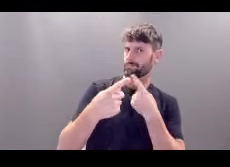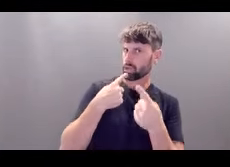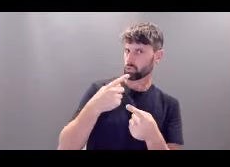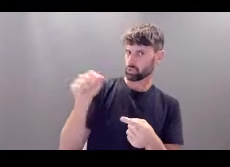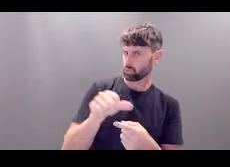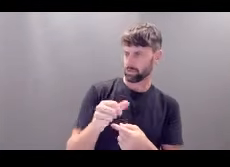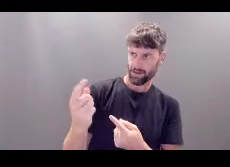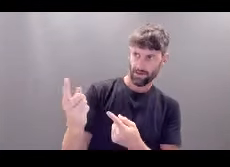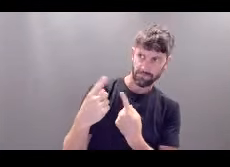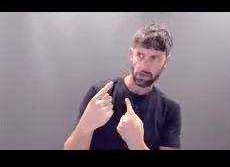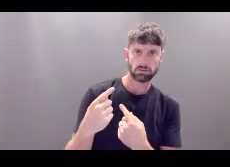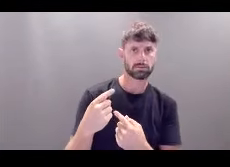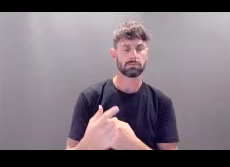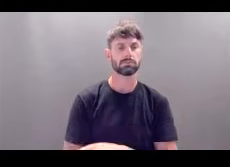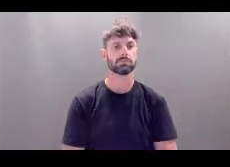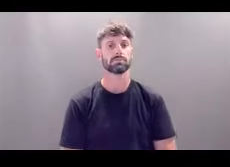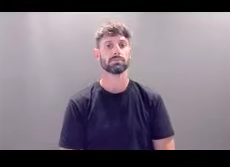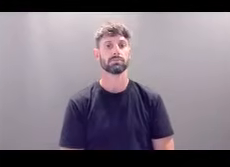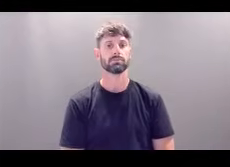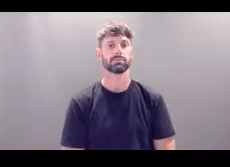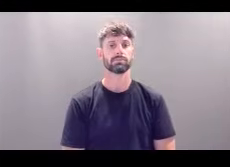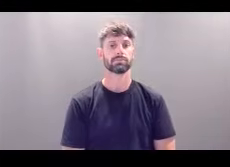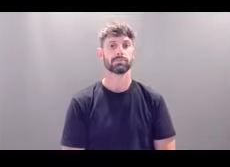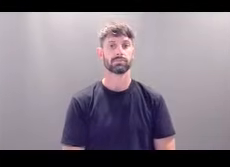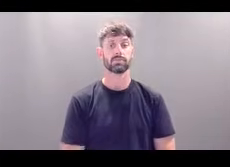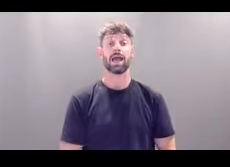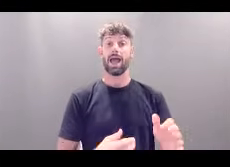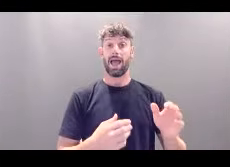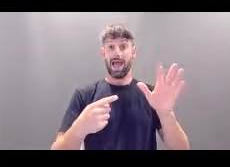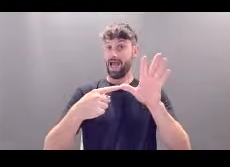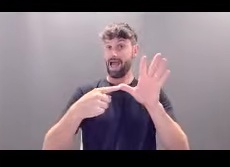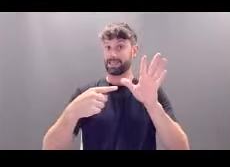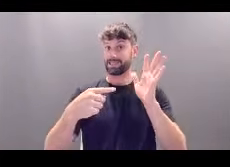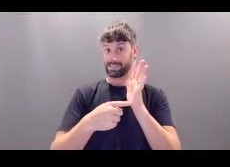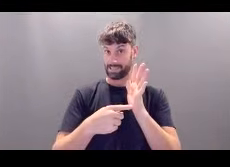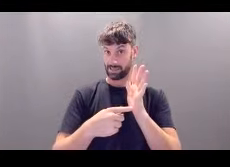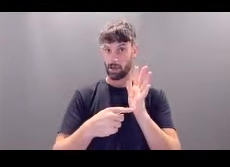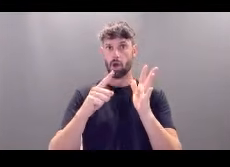The AT operational guideline helps us to align the NDIAs